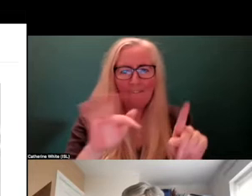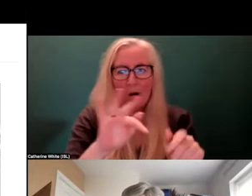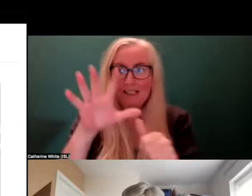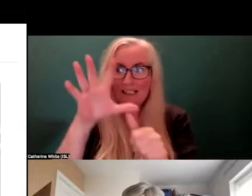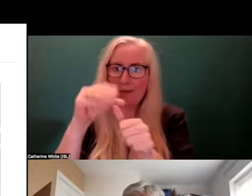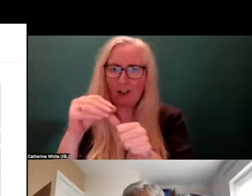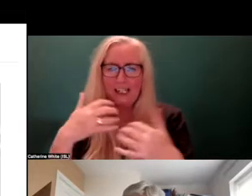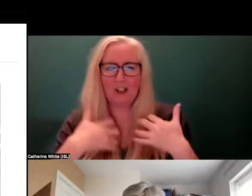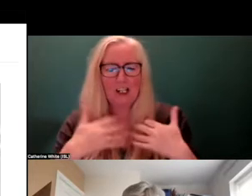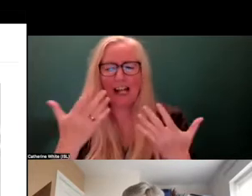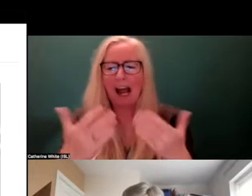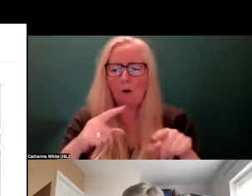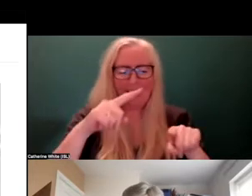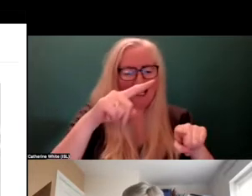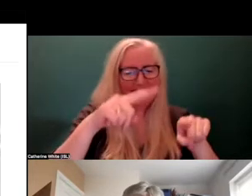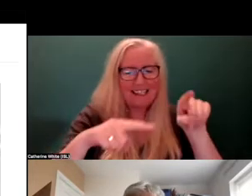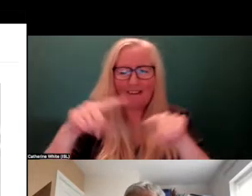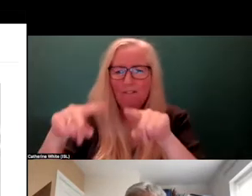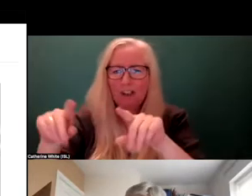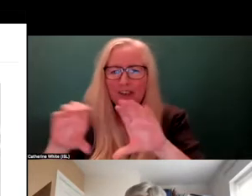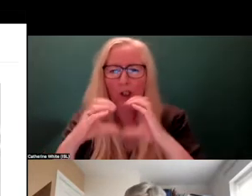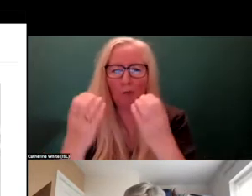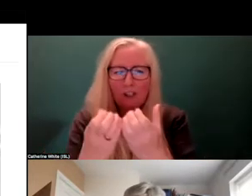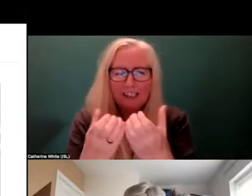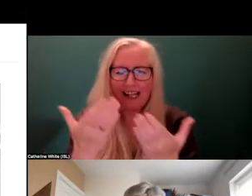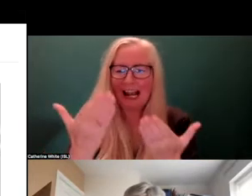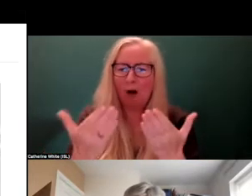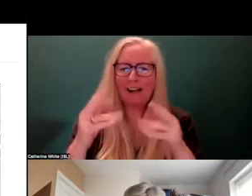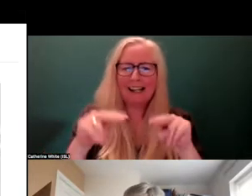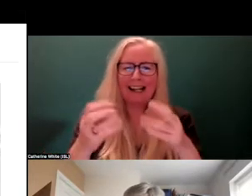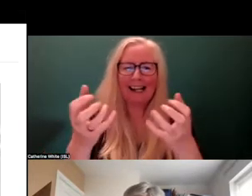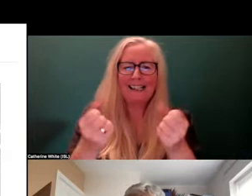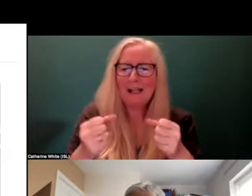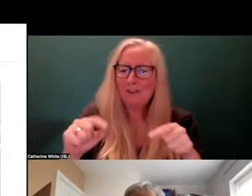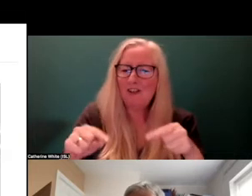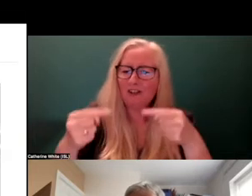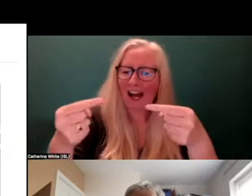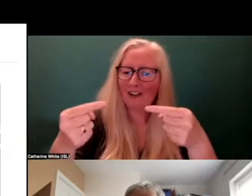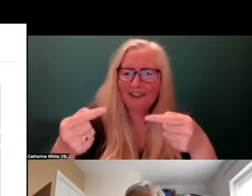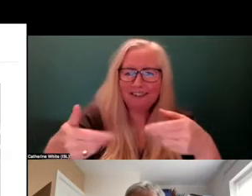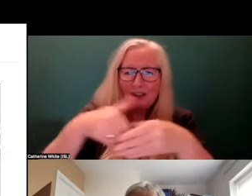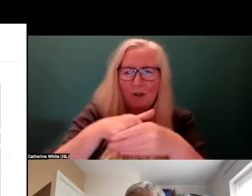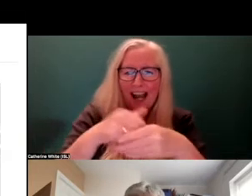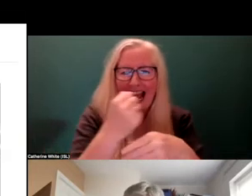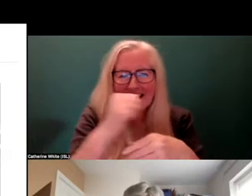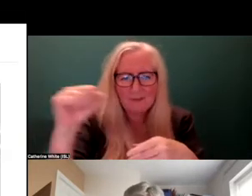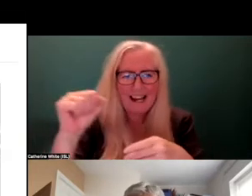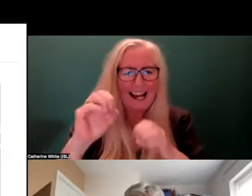And I suppose how we challenge this diverse community activism and energy into coherent and aligned actions across all these themes, is a huge